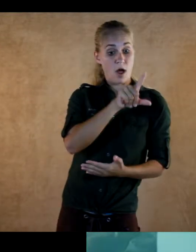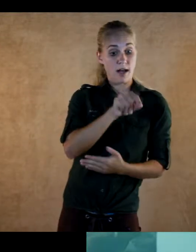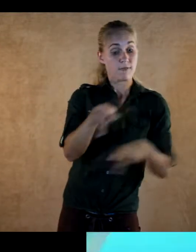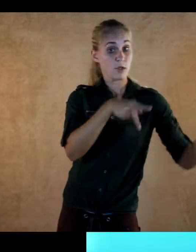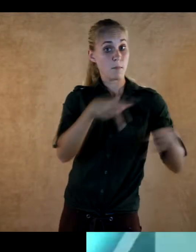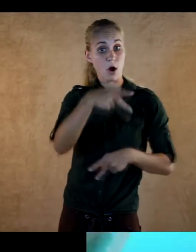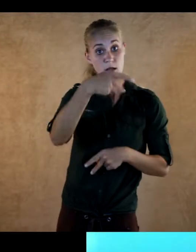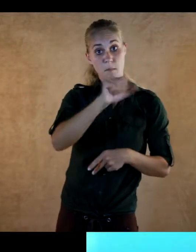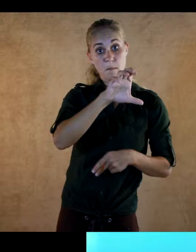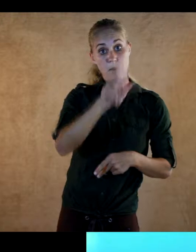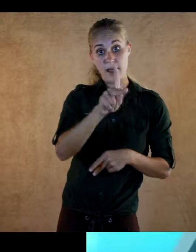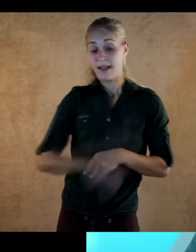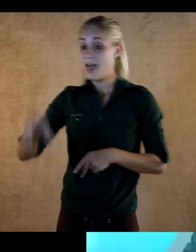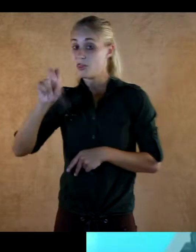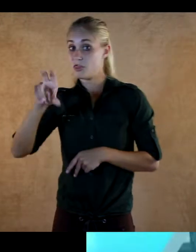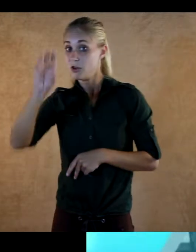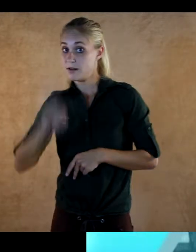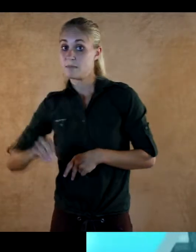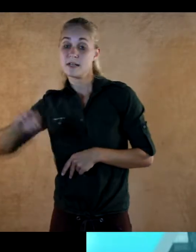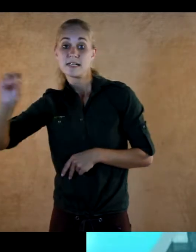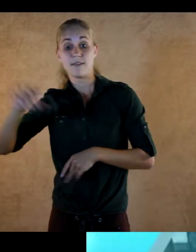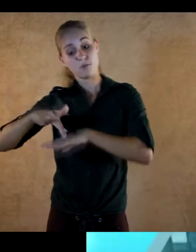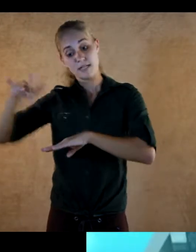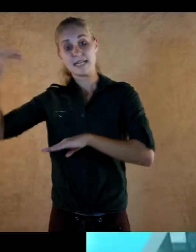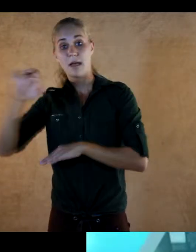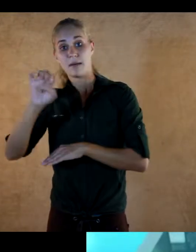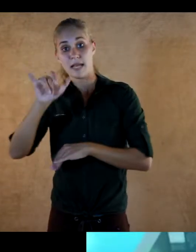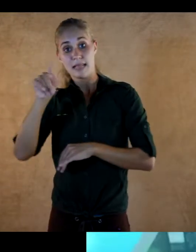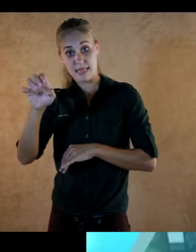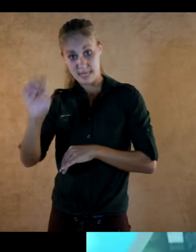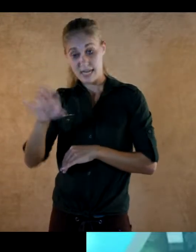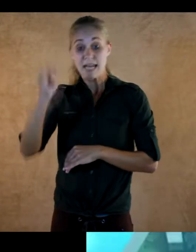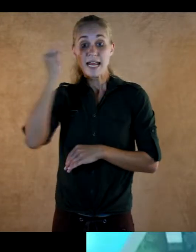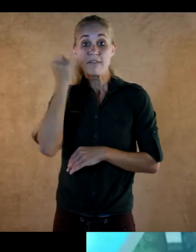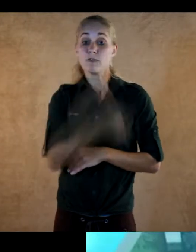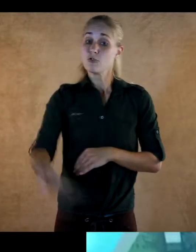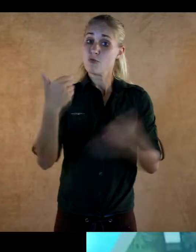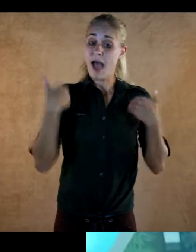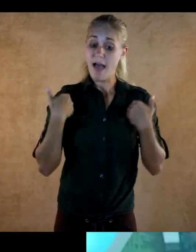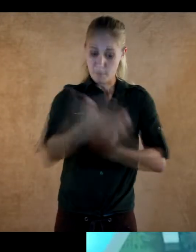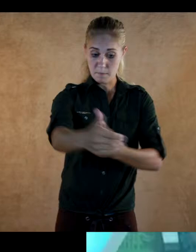30% on a Diamond Elite Pack. Those who have kits at their parties, will out sell those who don't.